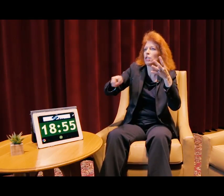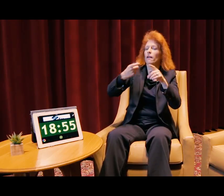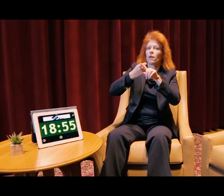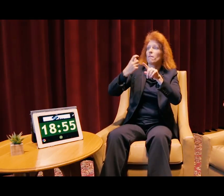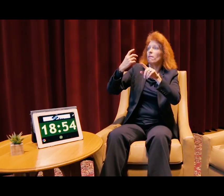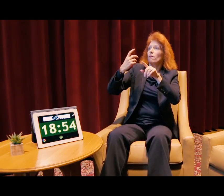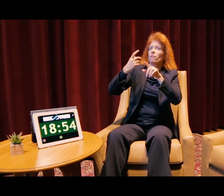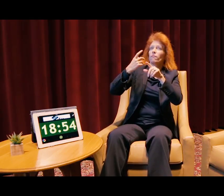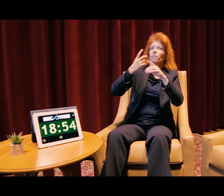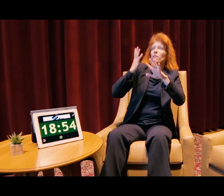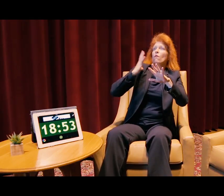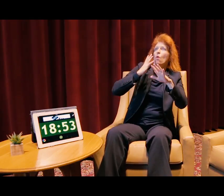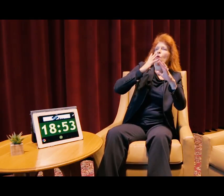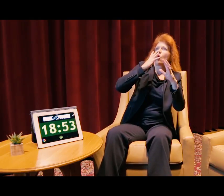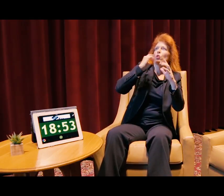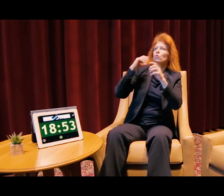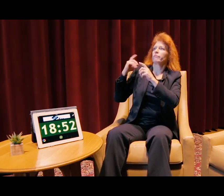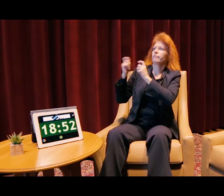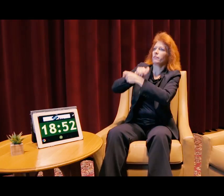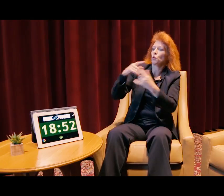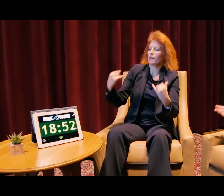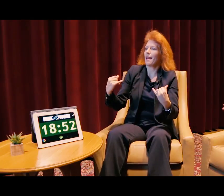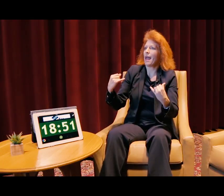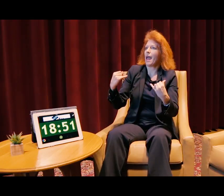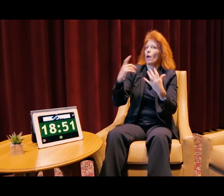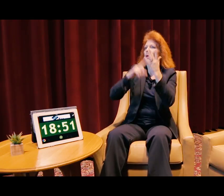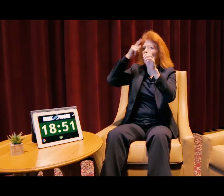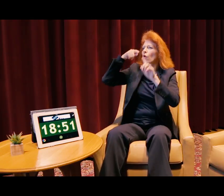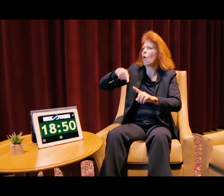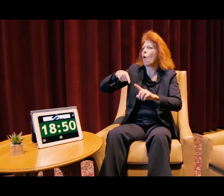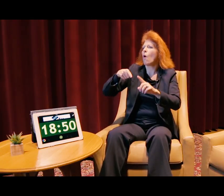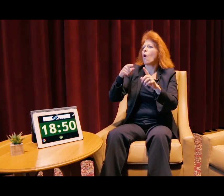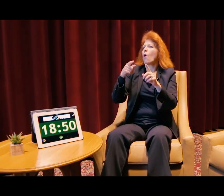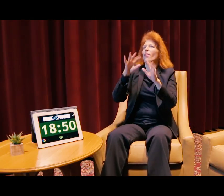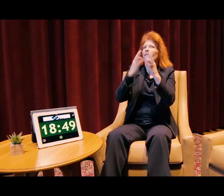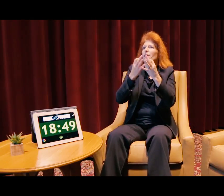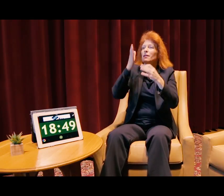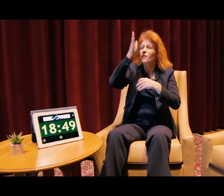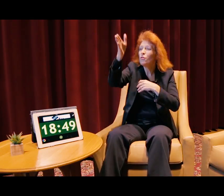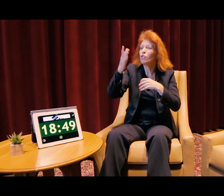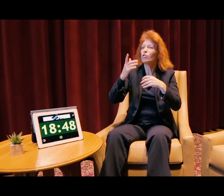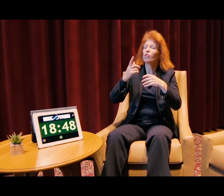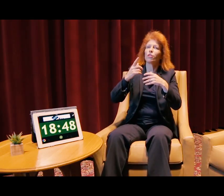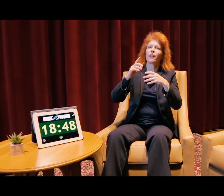what they are today to what they wanna be as an enterprising family in the future, as a family business in the future.